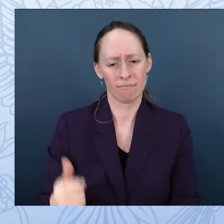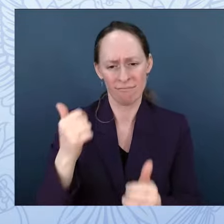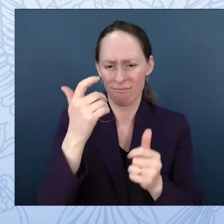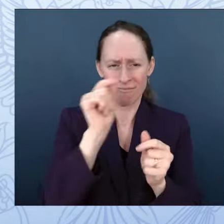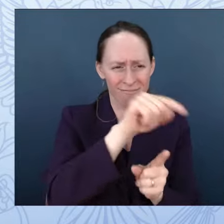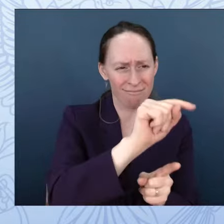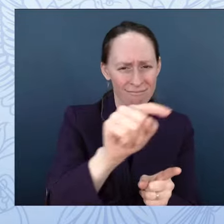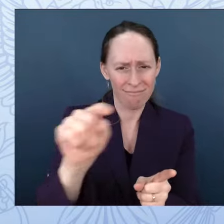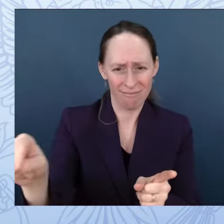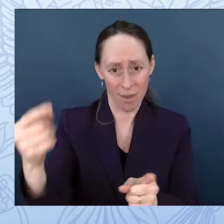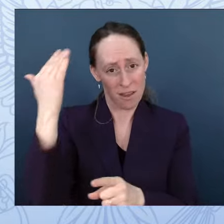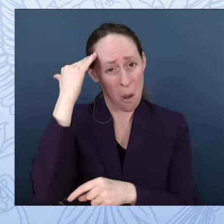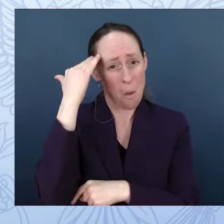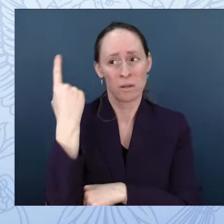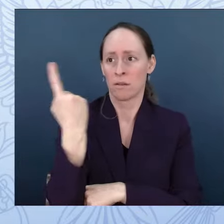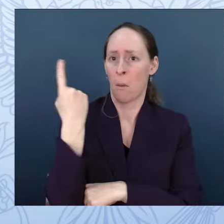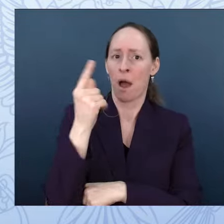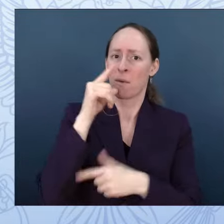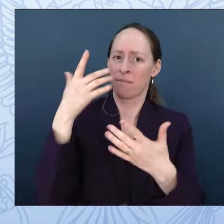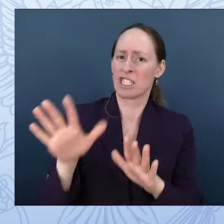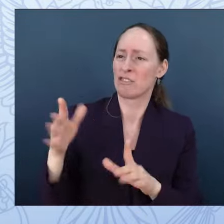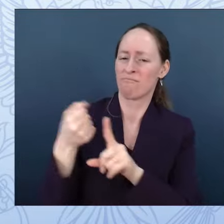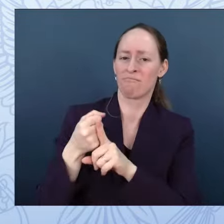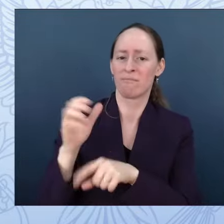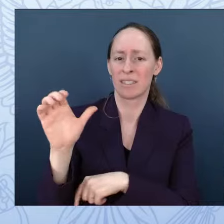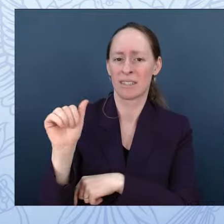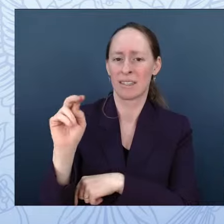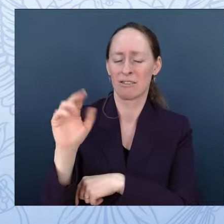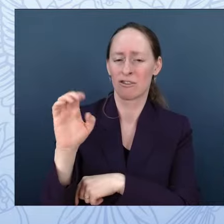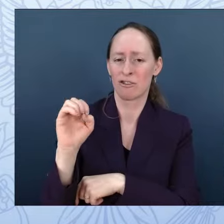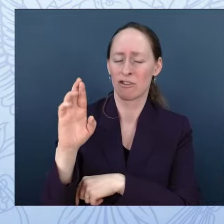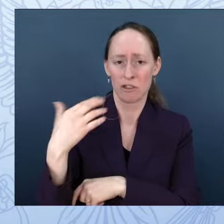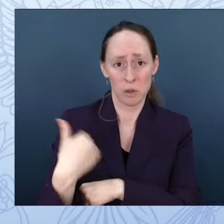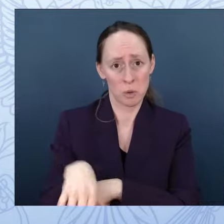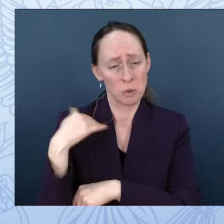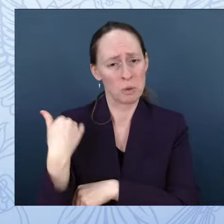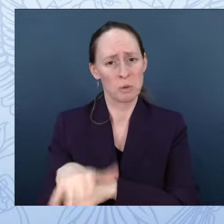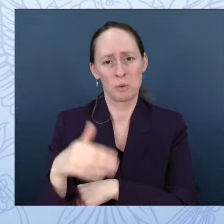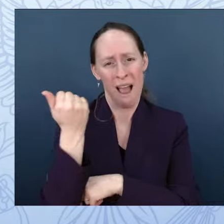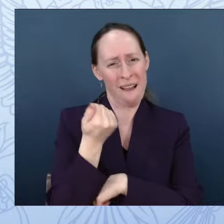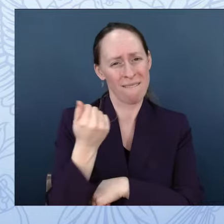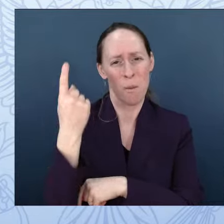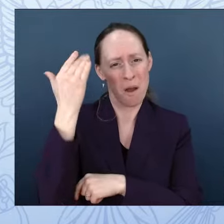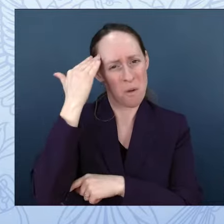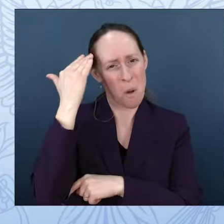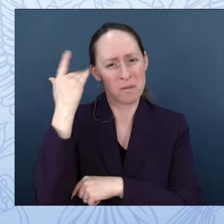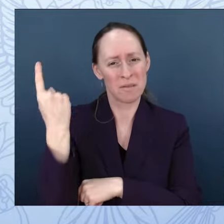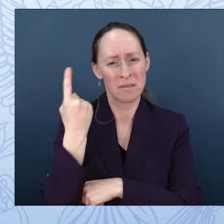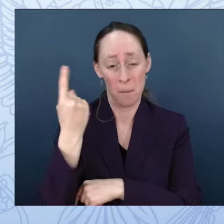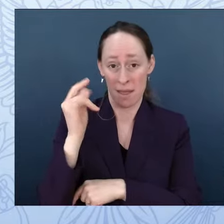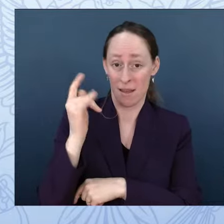And we also all recognize that far too often, the journey is a matter of unintelligible charting